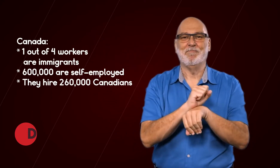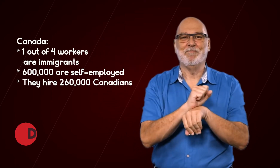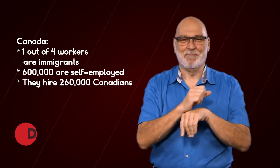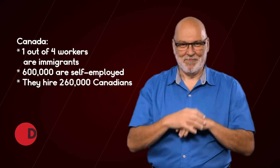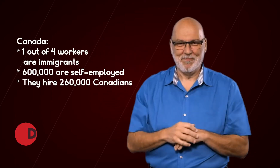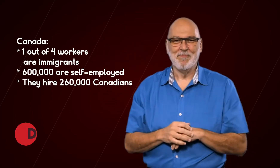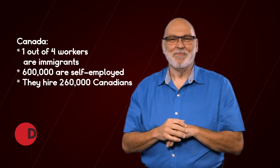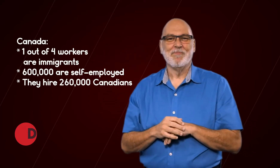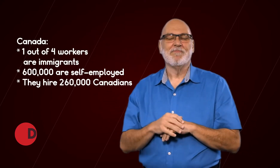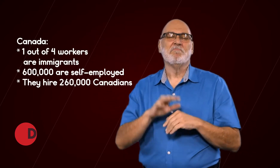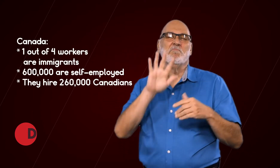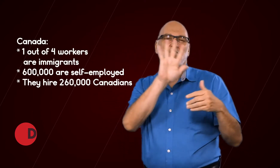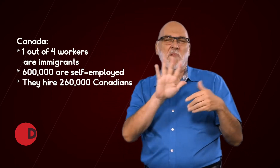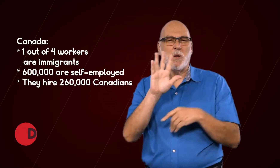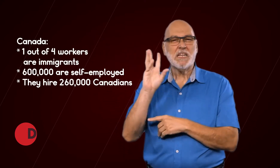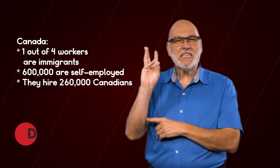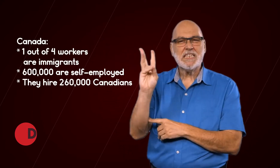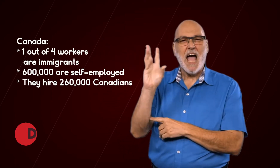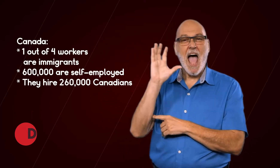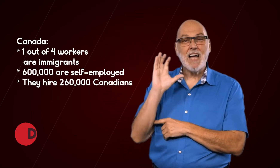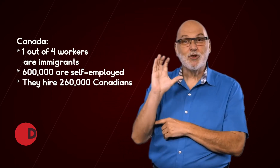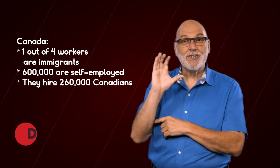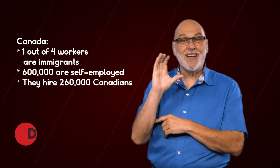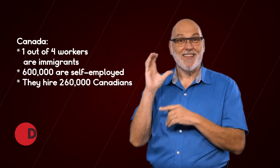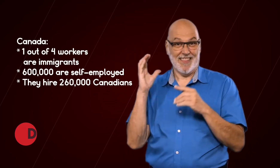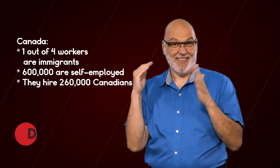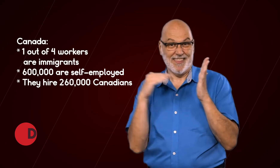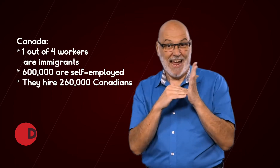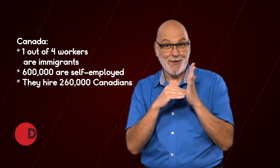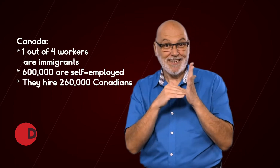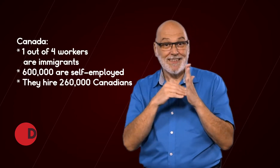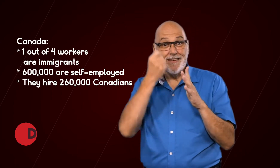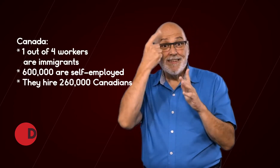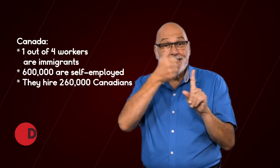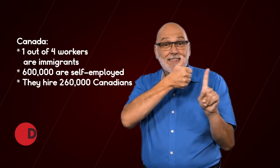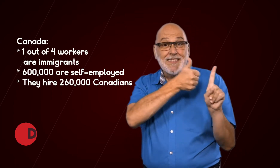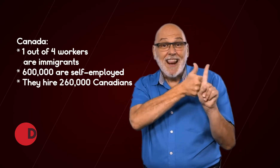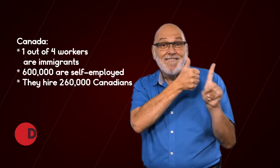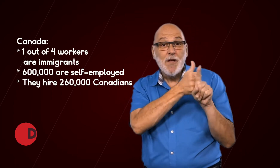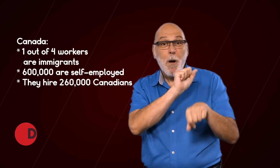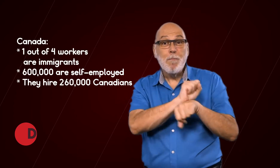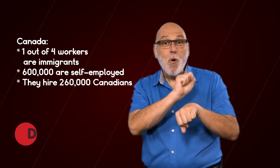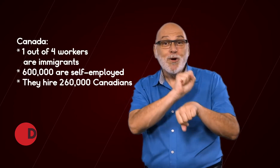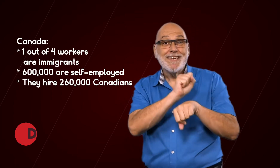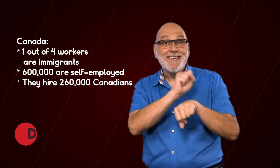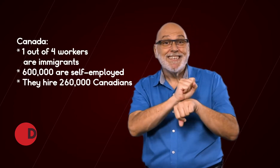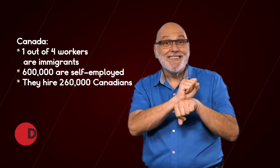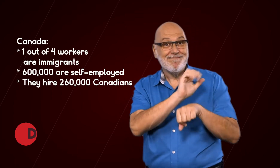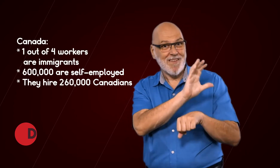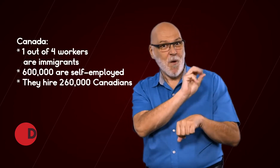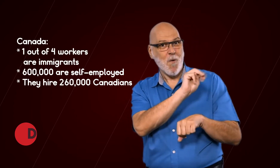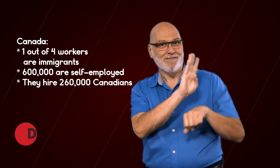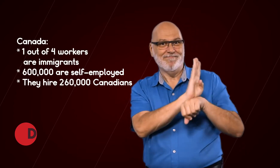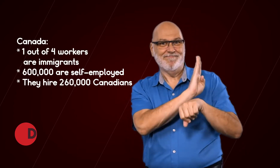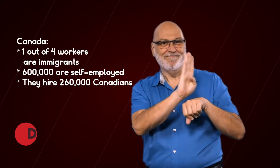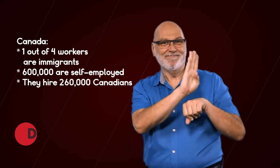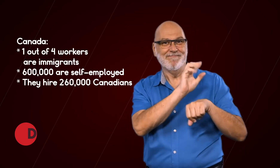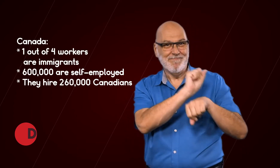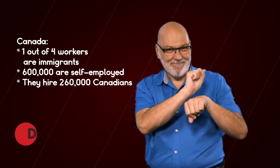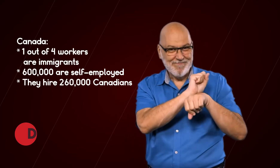entered as immigrants. Six hundred thousand are self-employed and they, in turn,